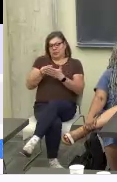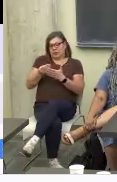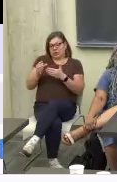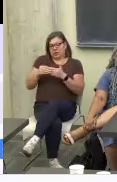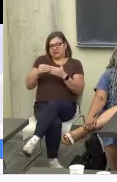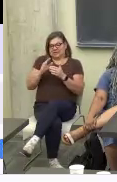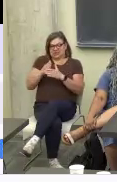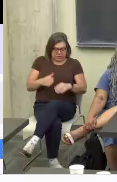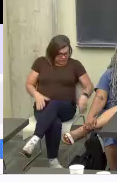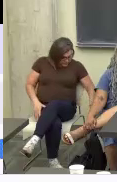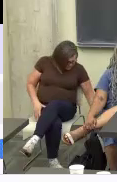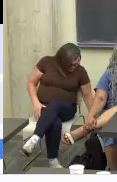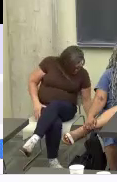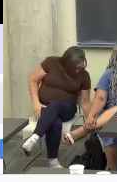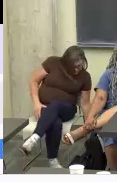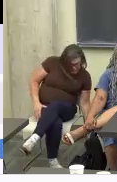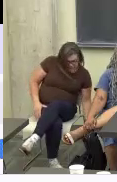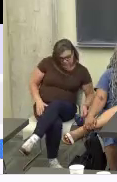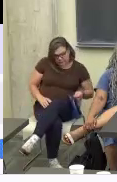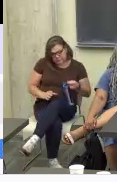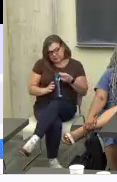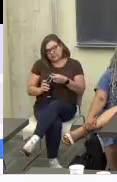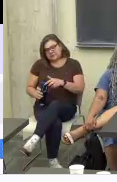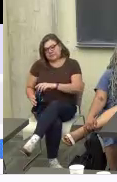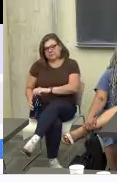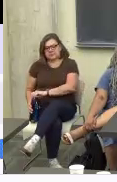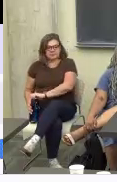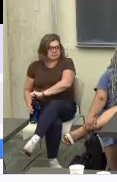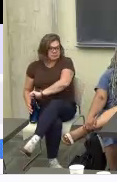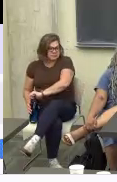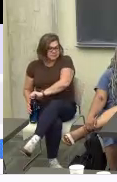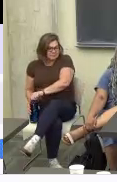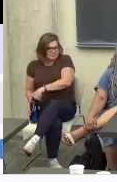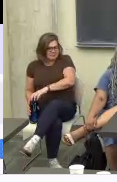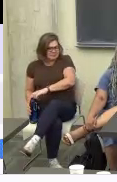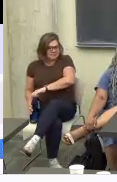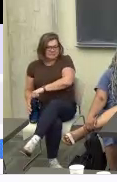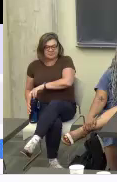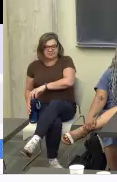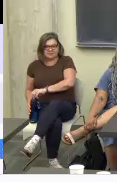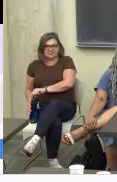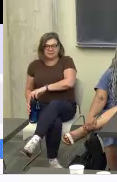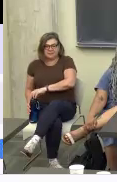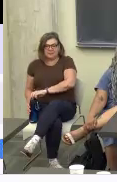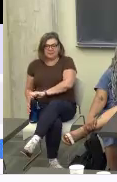So that is what's inspiring a lot of my thinking and so I think what's really interesting right